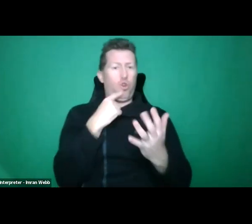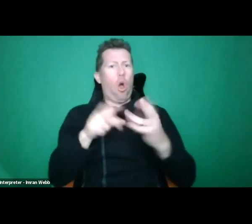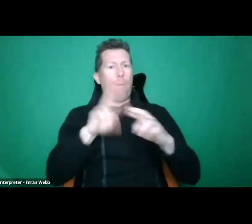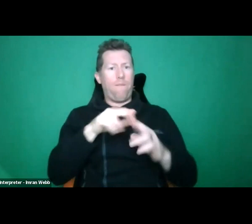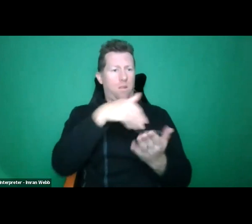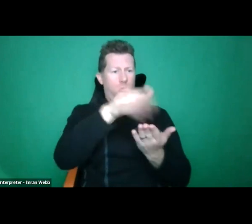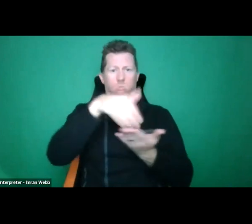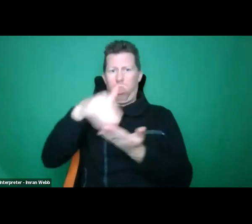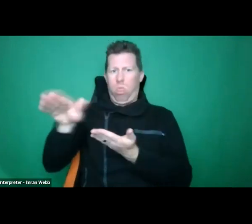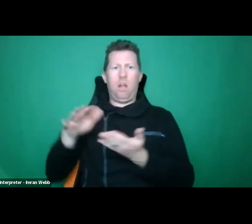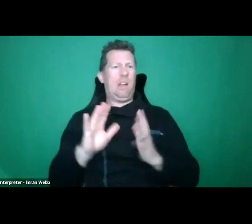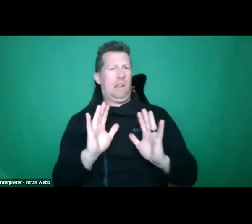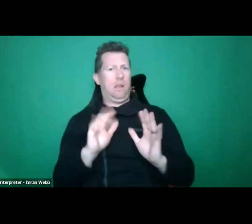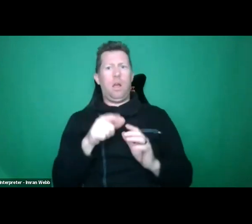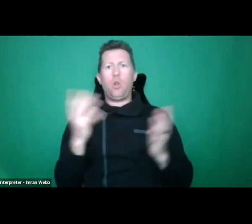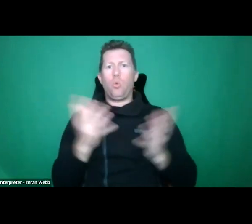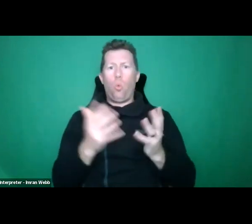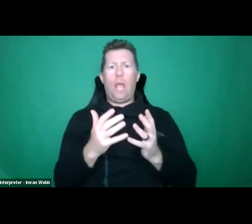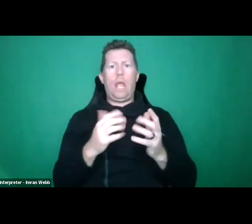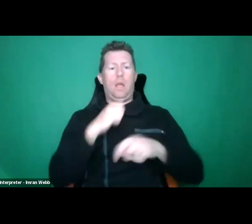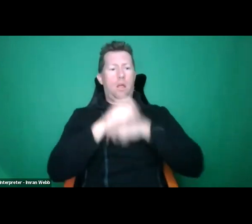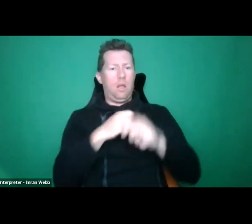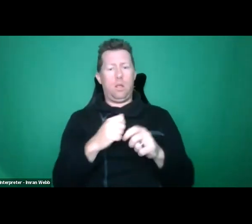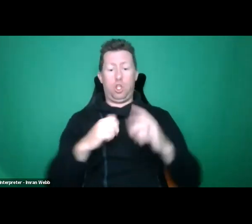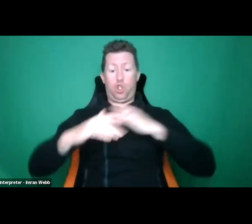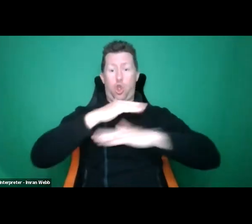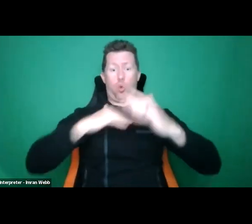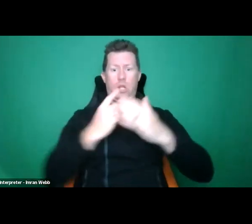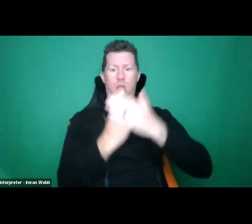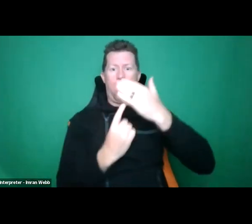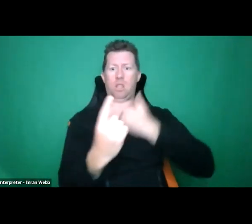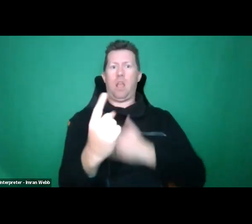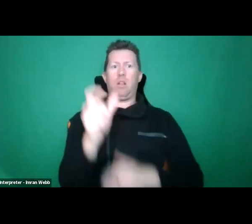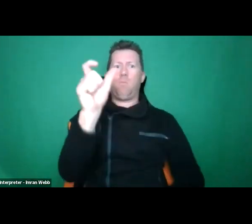to produce a socially isolating experience for that person.